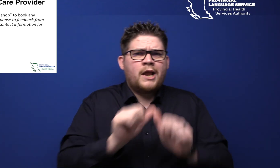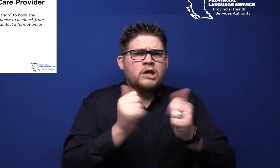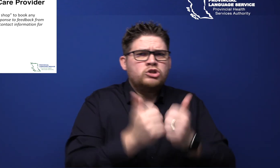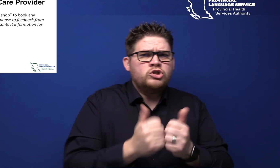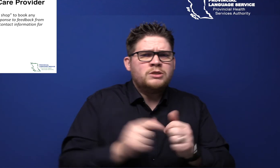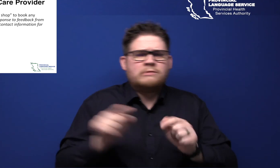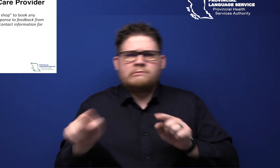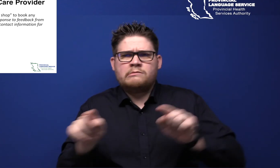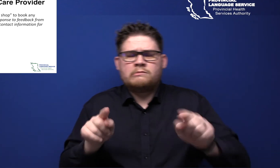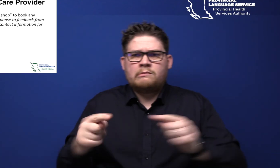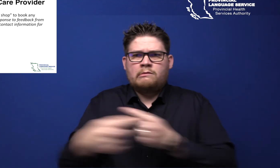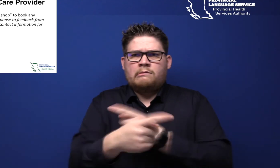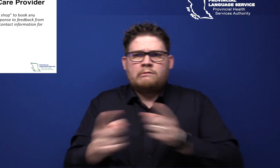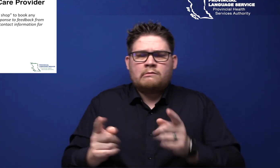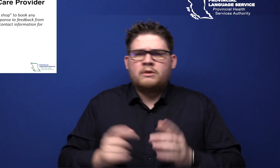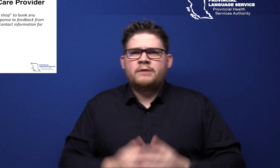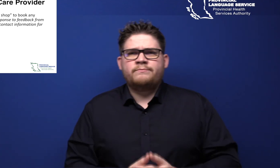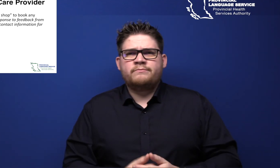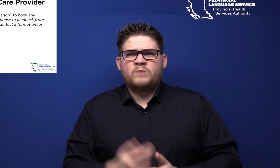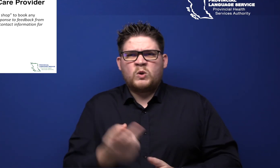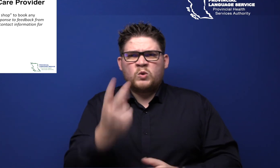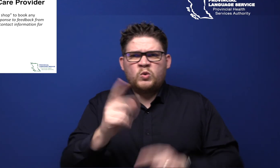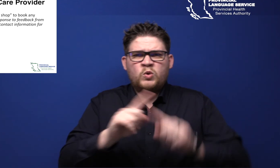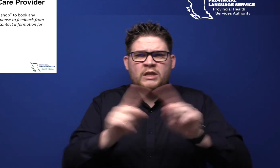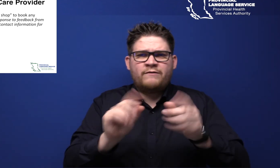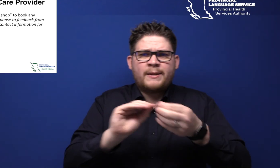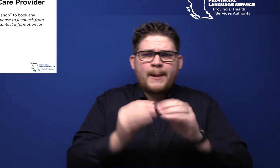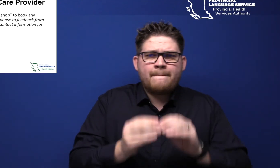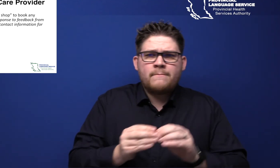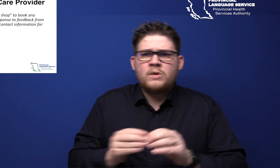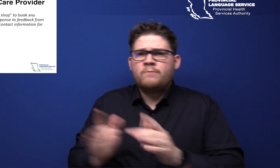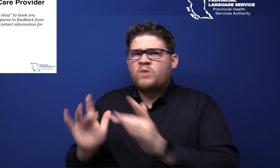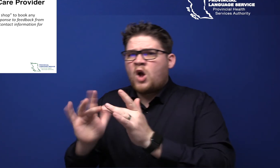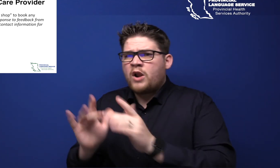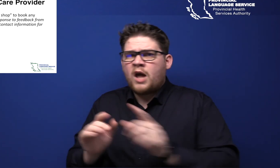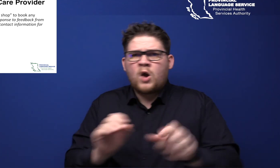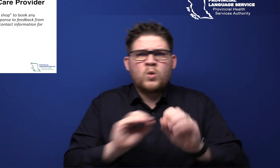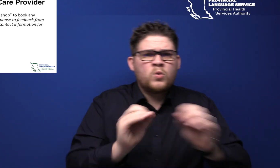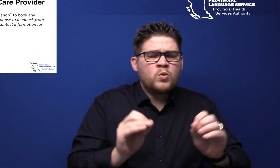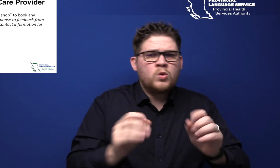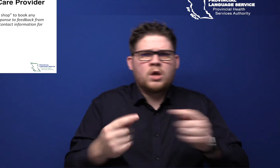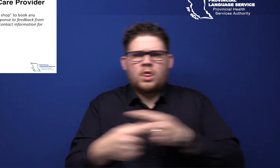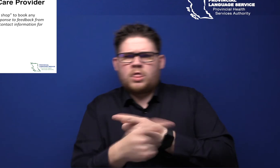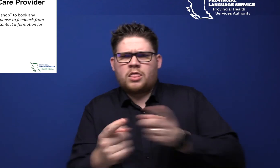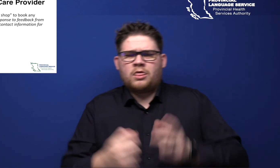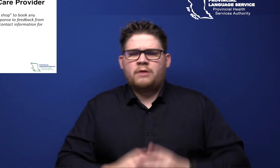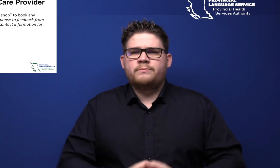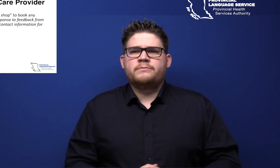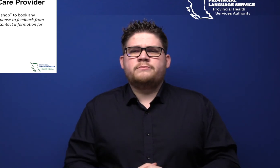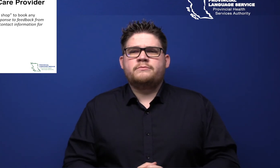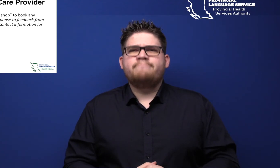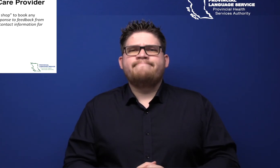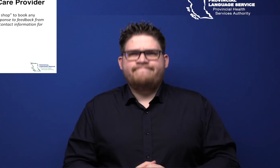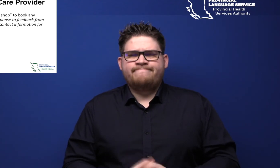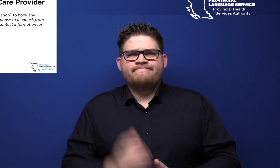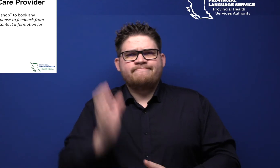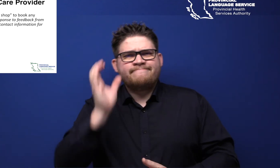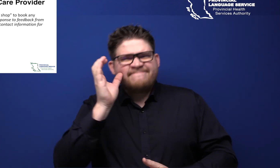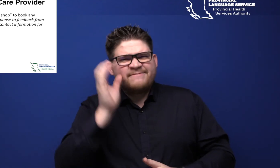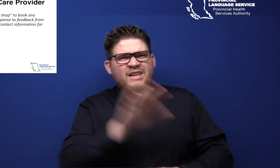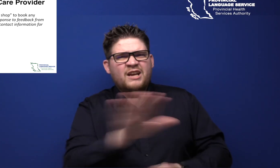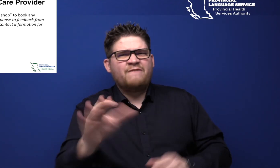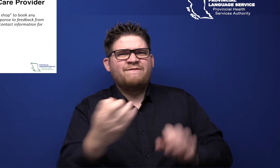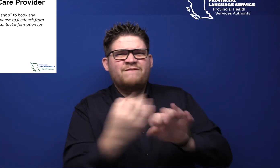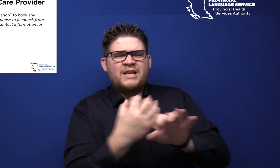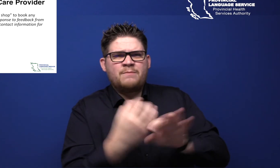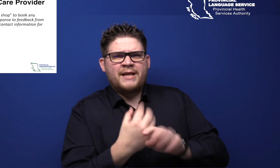HEALTH CARE PROVIDERS HAVE INDICATED THAT THEY ARE CONFUSED BY THE NEED FOR TWO NUMBERS TO CONNECT, EITHER WITH SPOKEN LANGUAGE